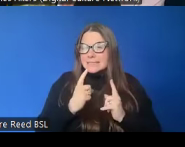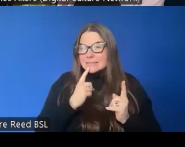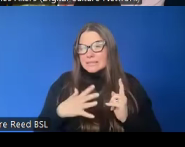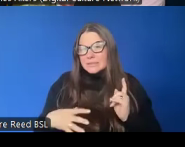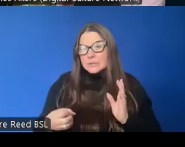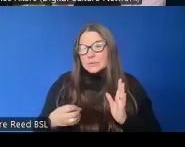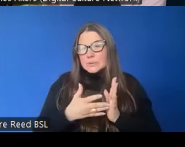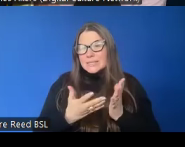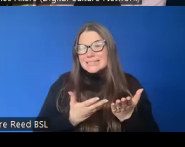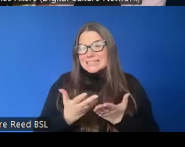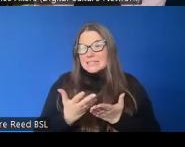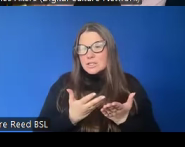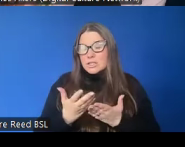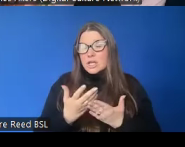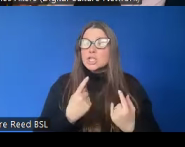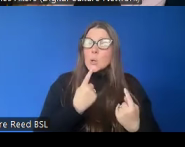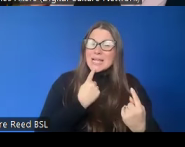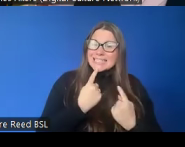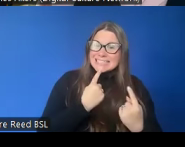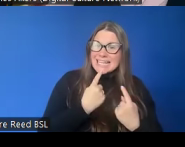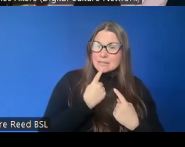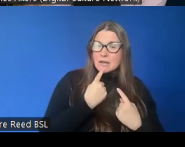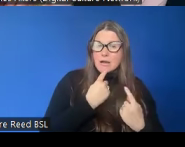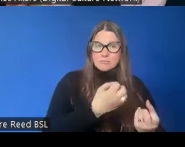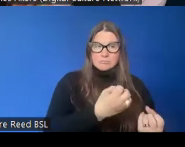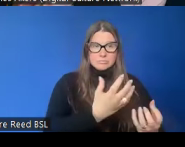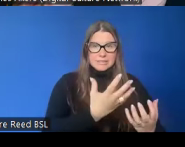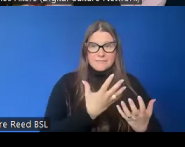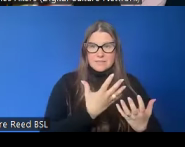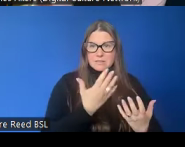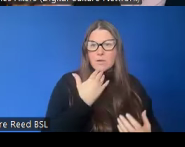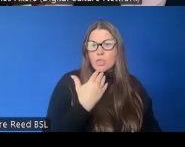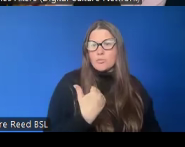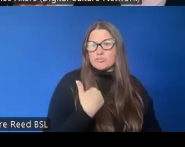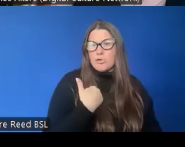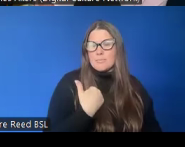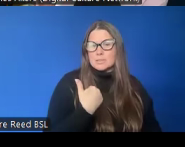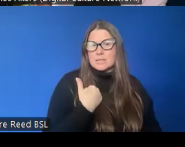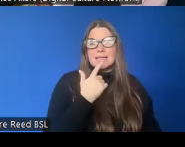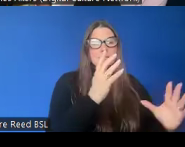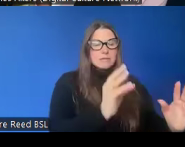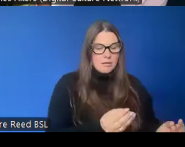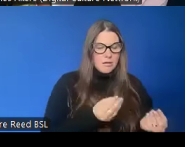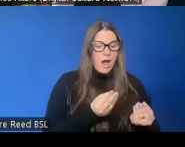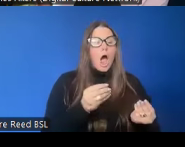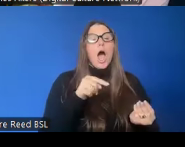Data should be a prompt for discussion. It shouldn't just be one bit of information that's going to give you loads of answers.